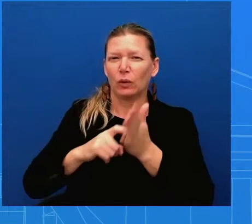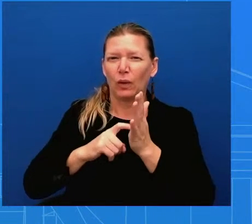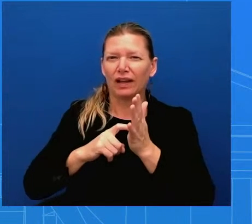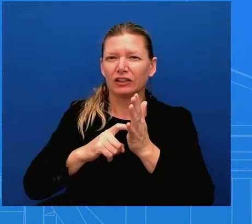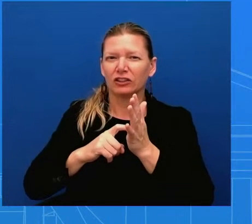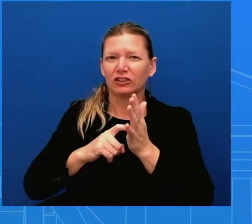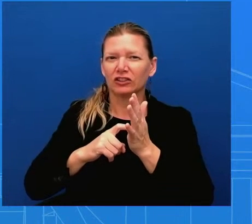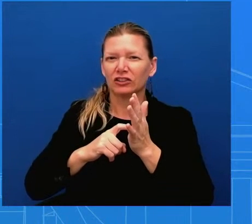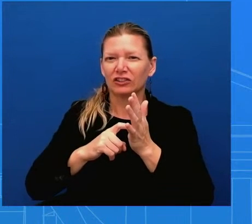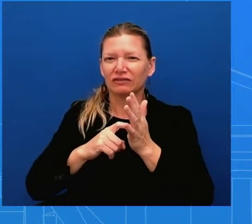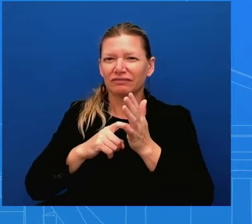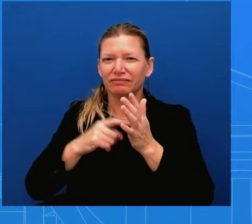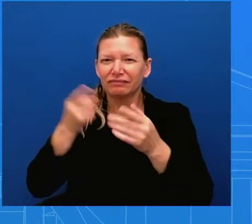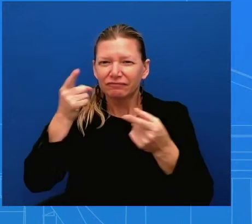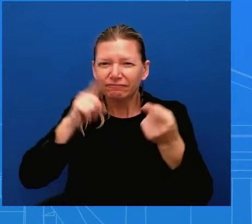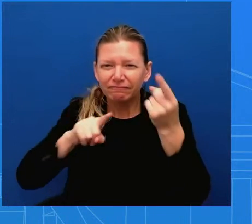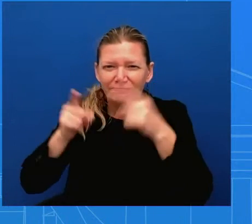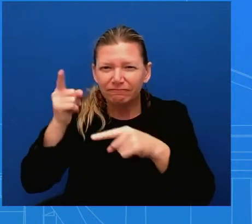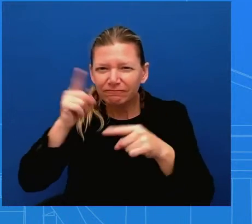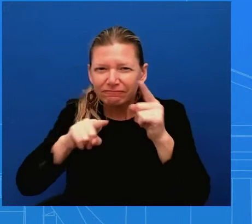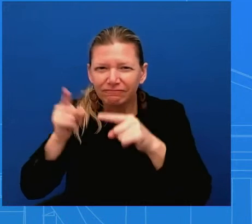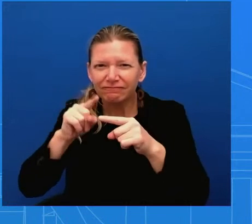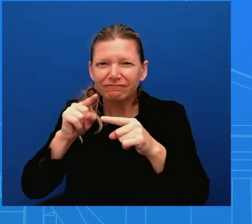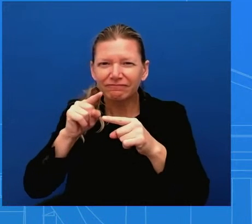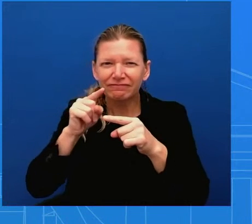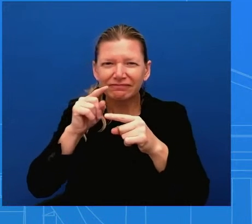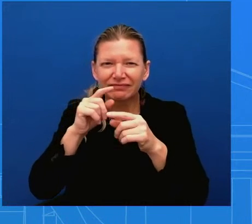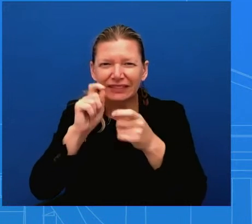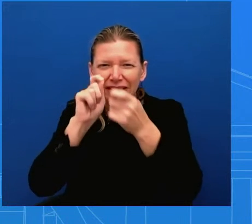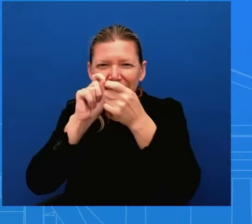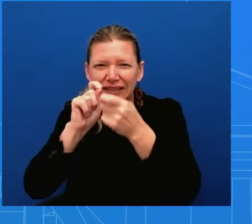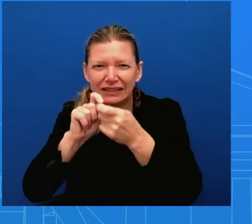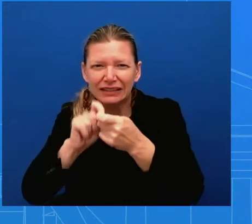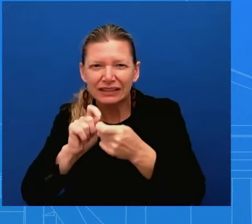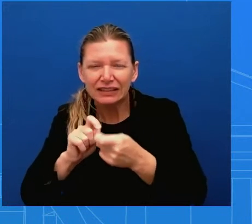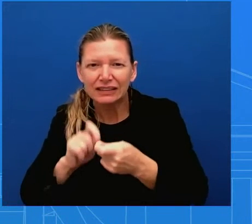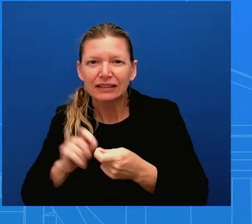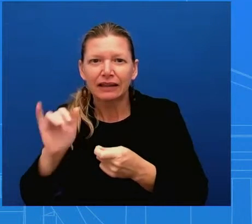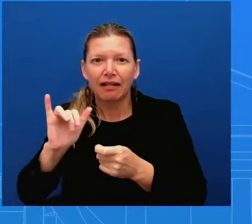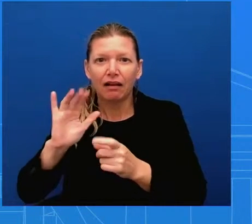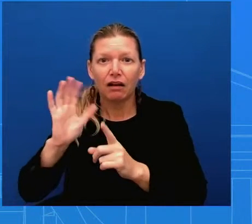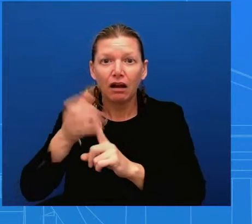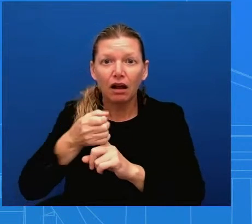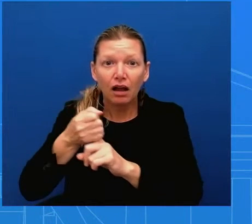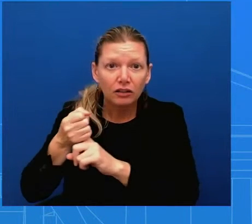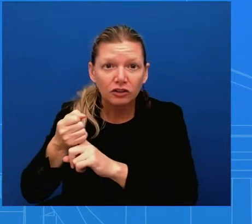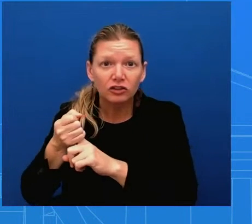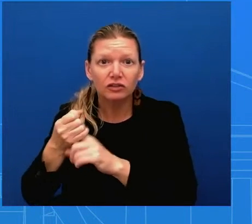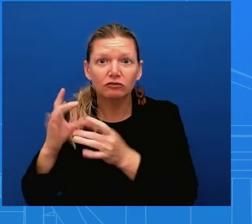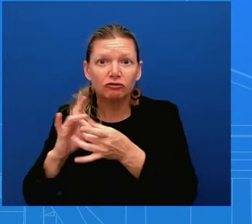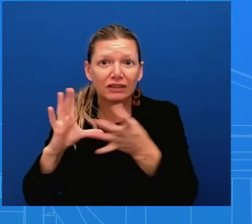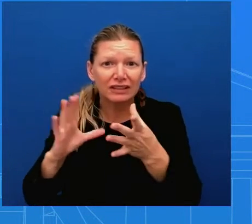movement of military capabilities, surging of humanitarian assistance, movement of civilians, all these things are quite detailed.